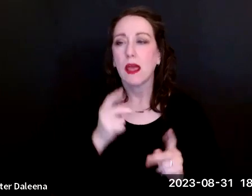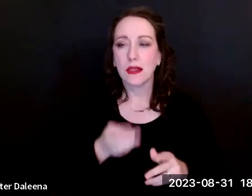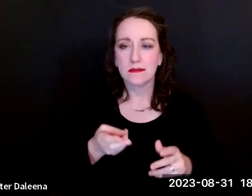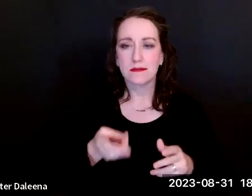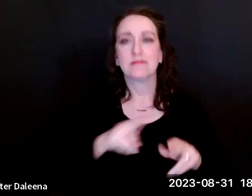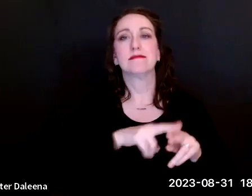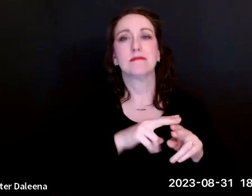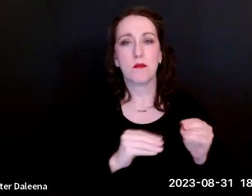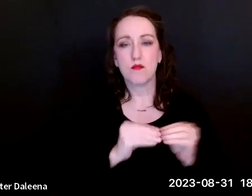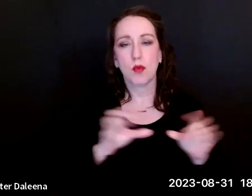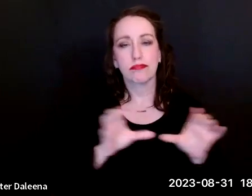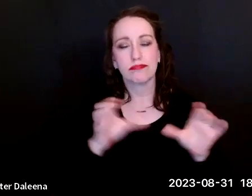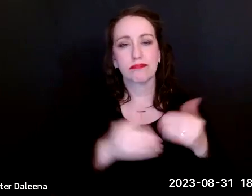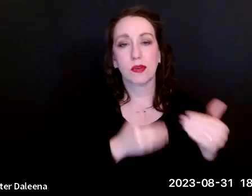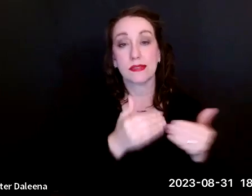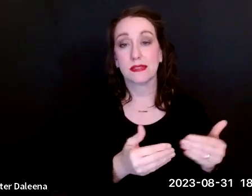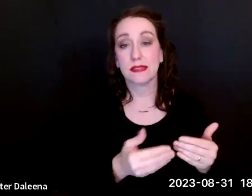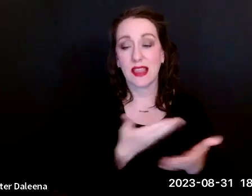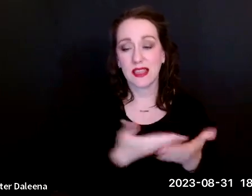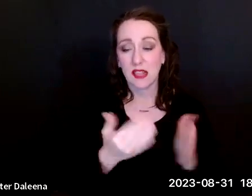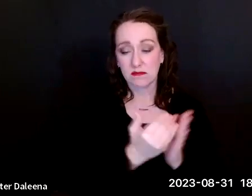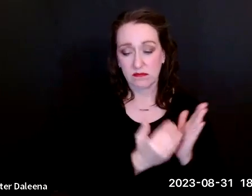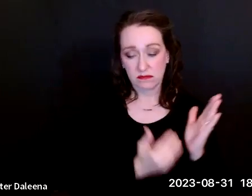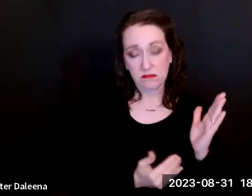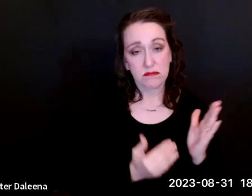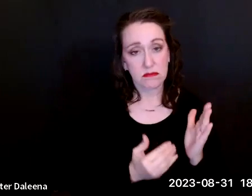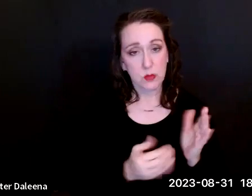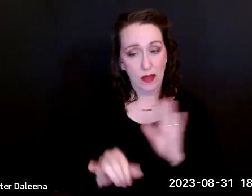these are items you helped us to identify during our listening sessions that the work